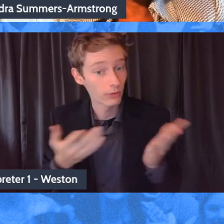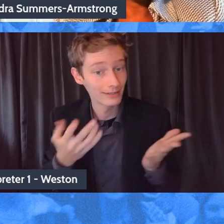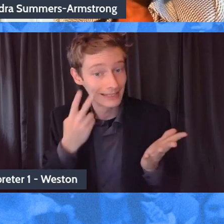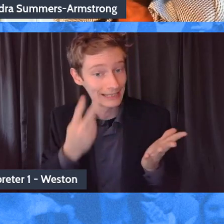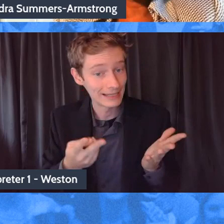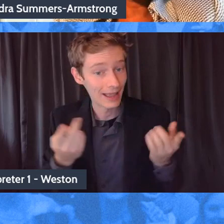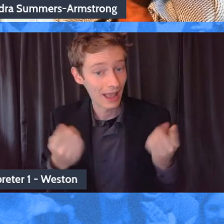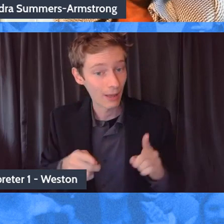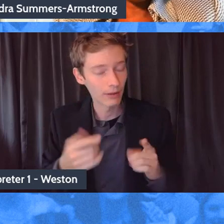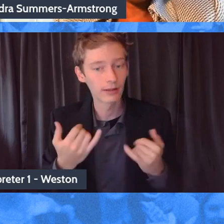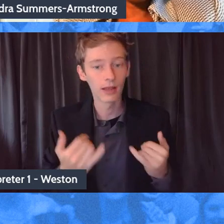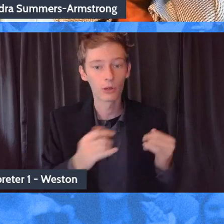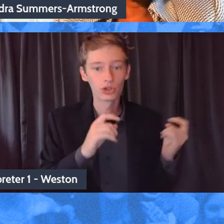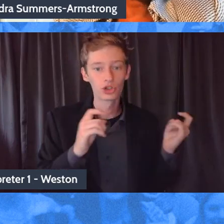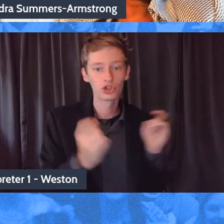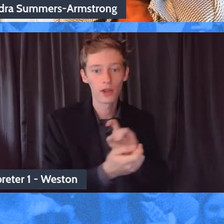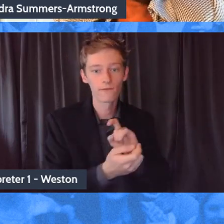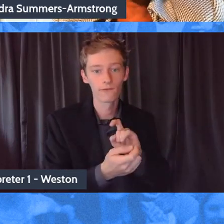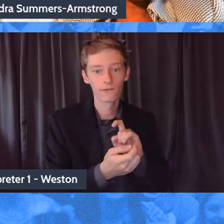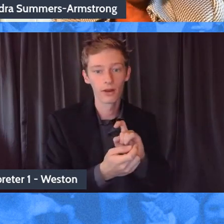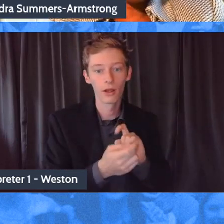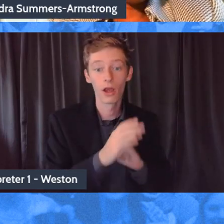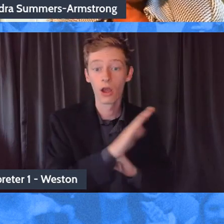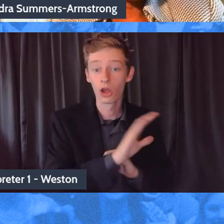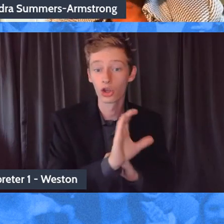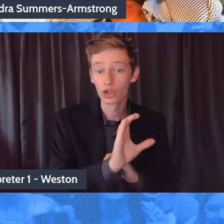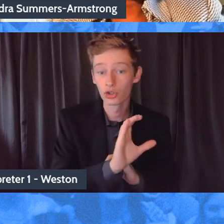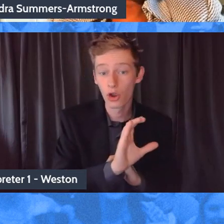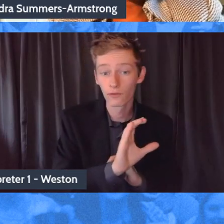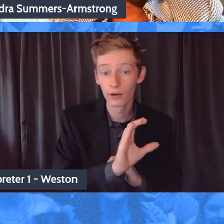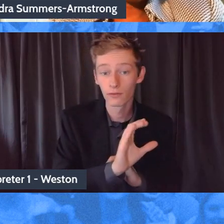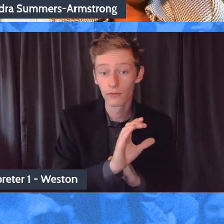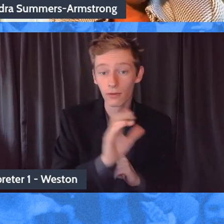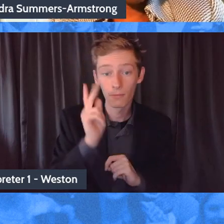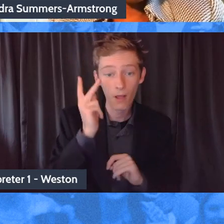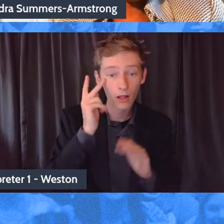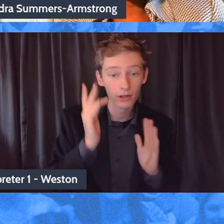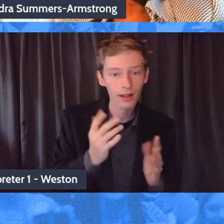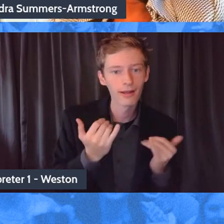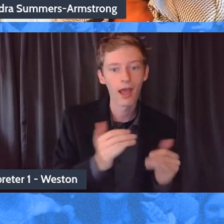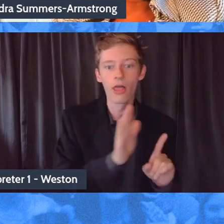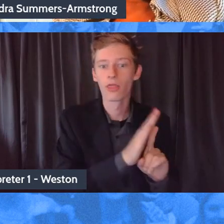from some of our more conservative members in regard to public policy, when it comes to LGBTQ issues.